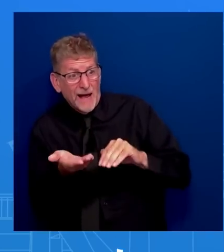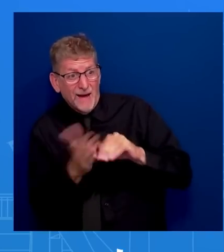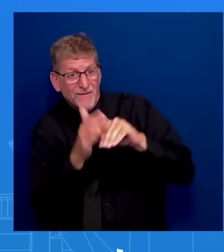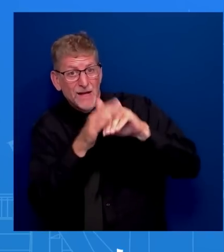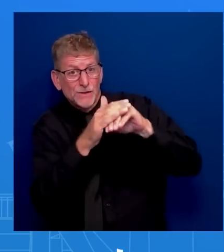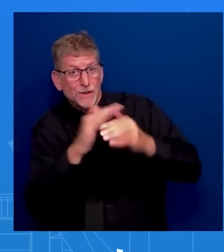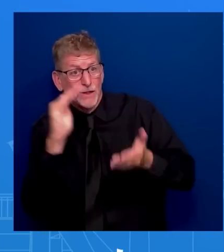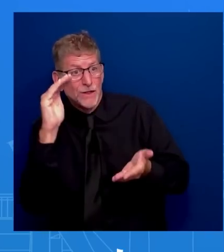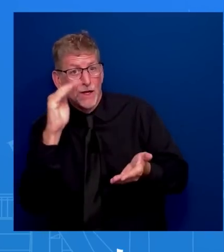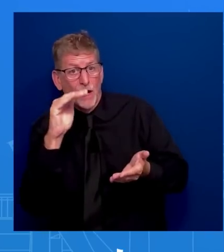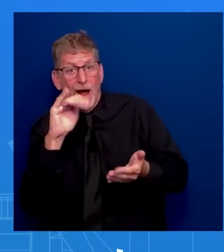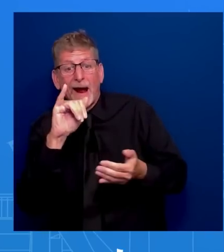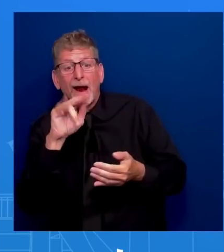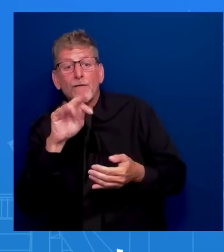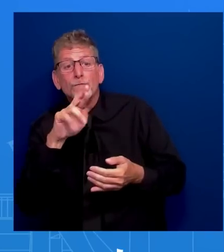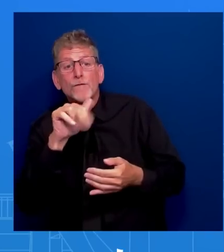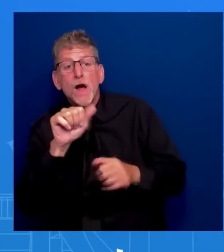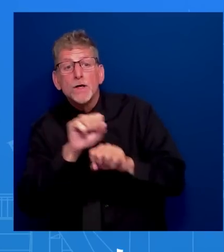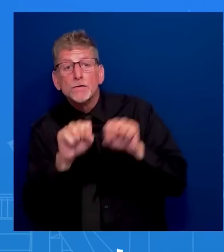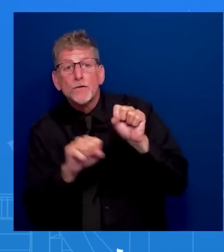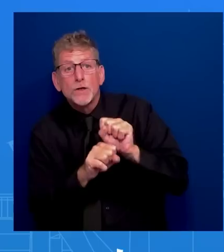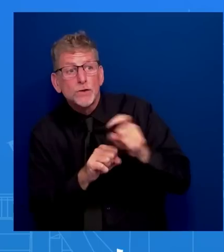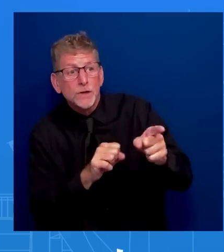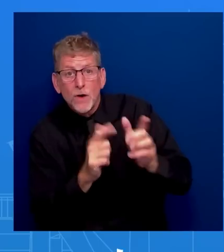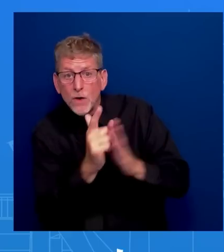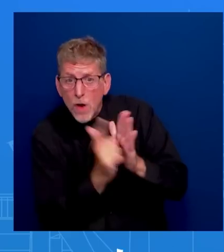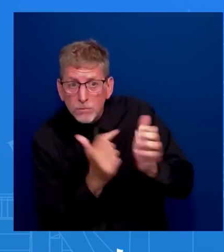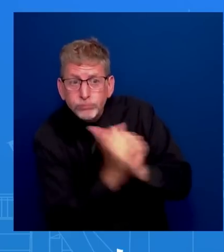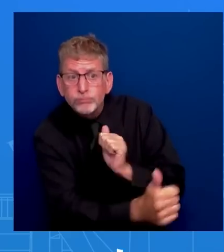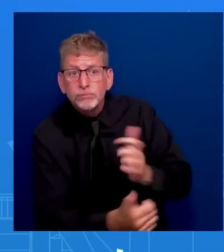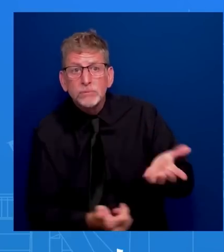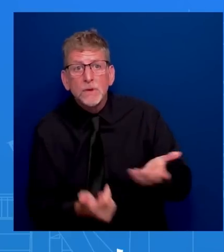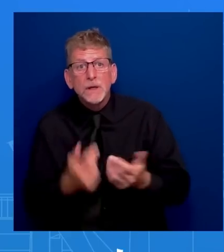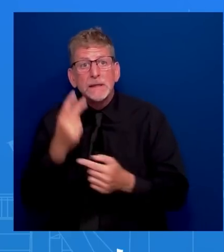that's -- we are grateful for, and it looks like it's going to be passing out of the House